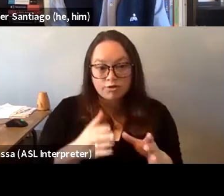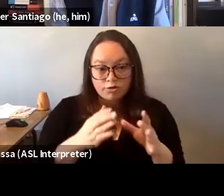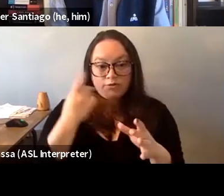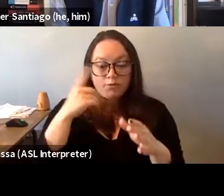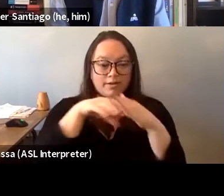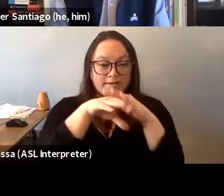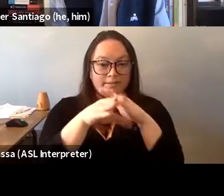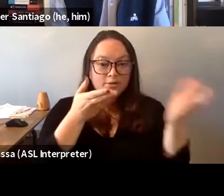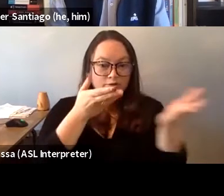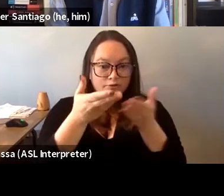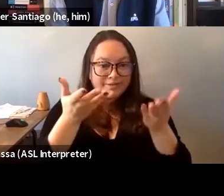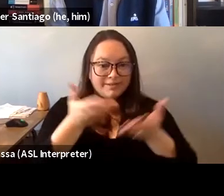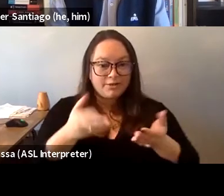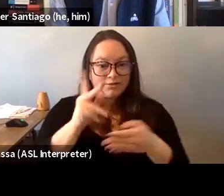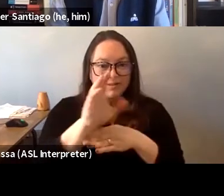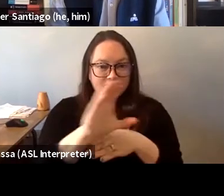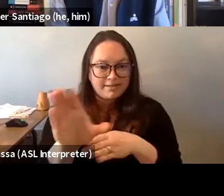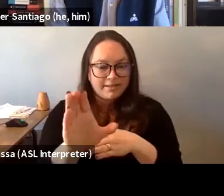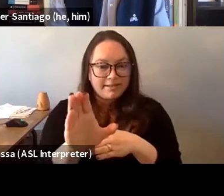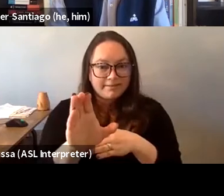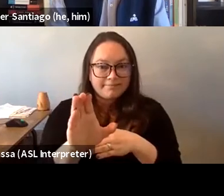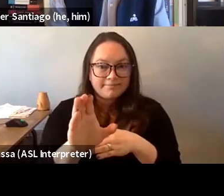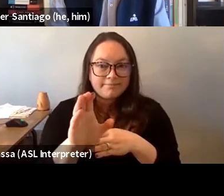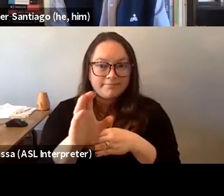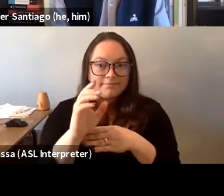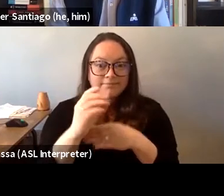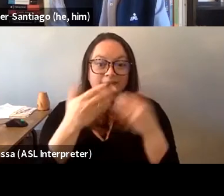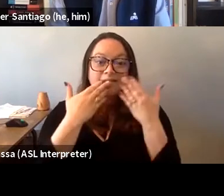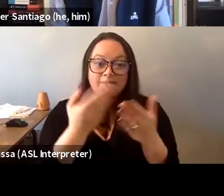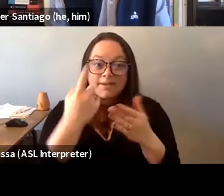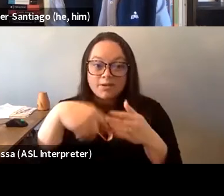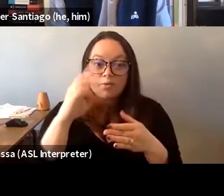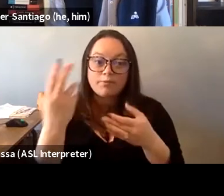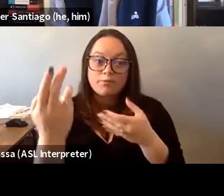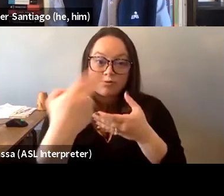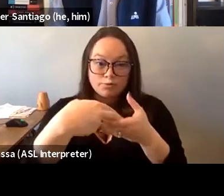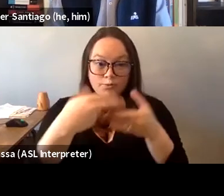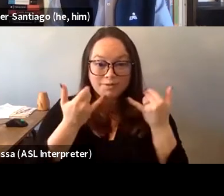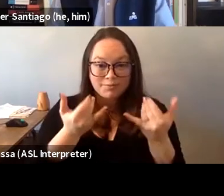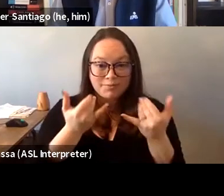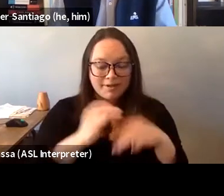office, I thank you for joining us today. Our office values all